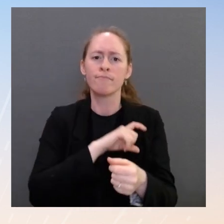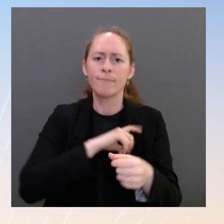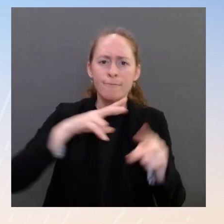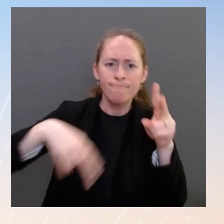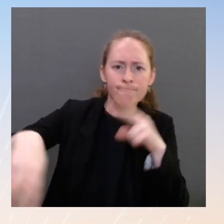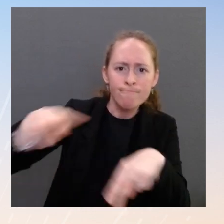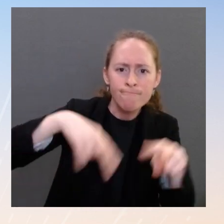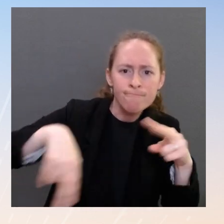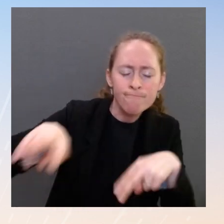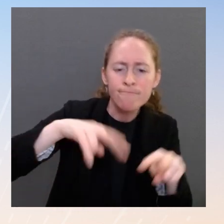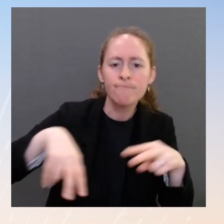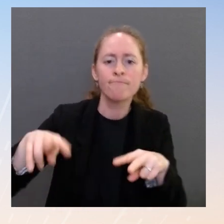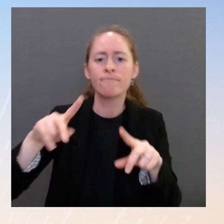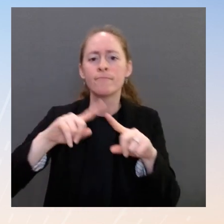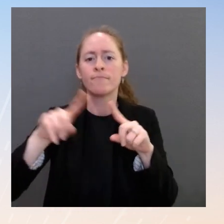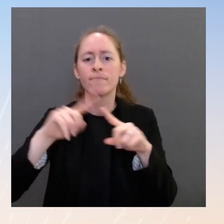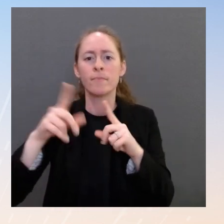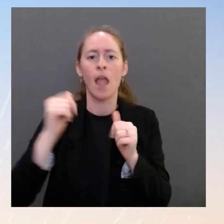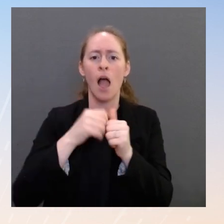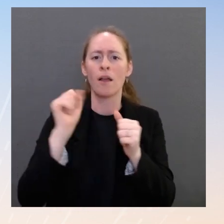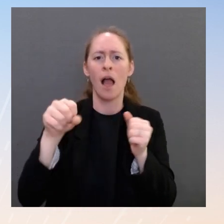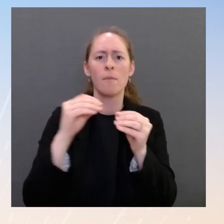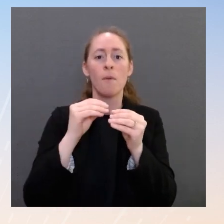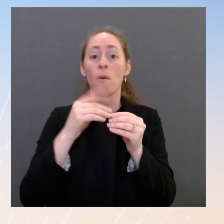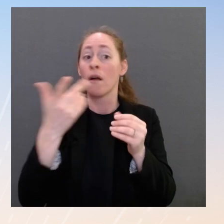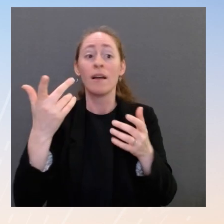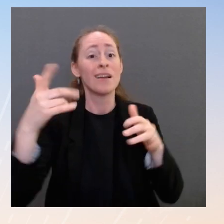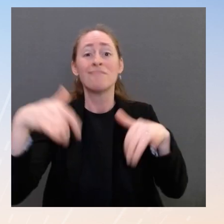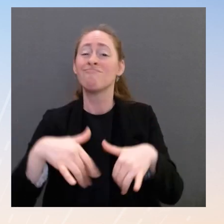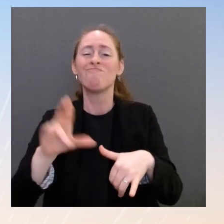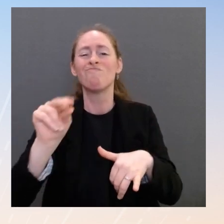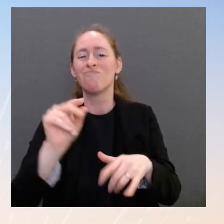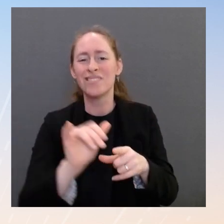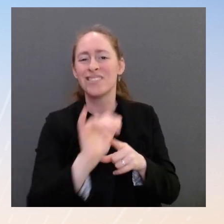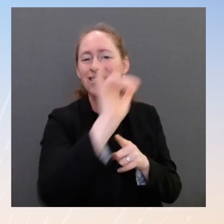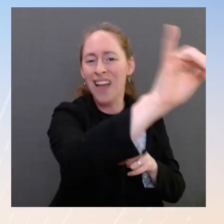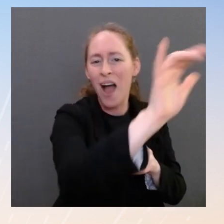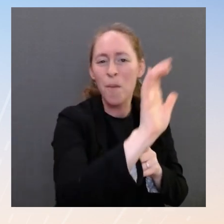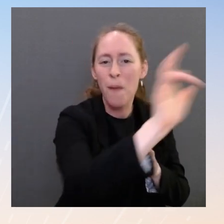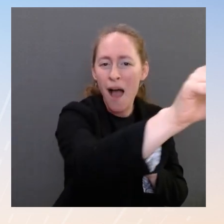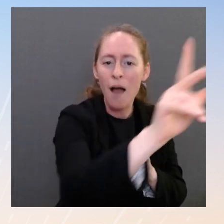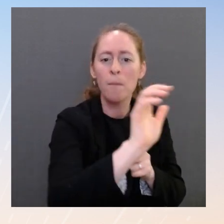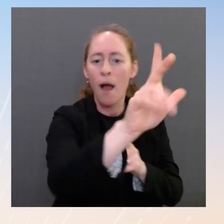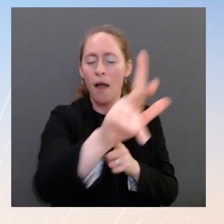administering consequences for unlawful entry; bolstering the capacity of nongovernmental organizations